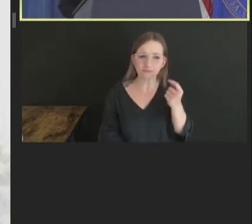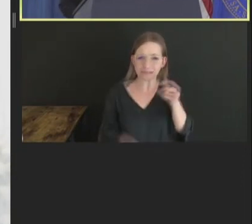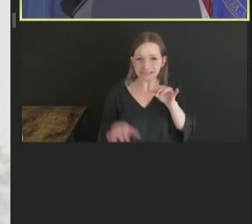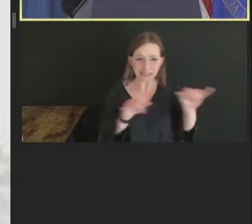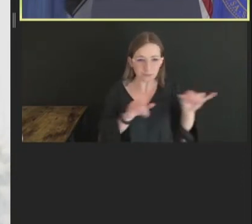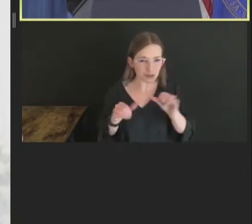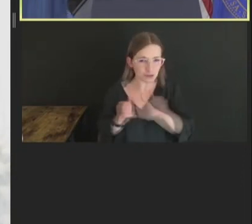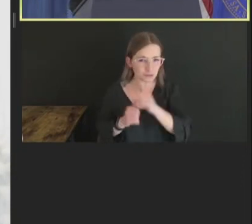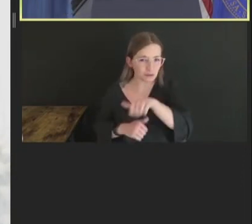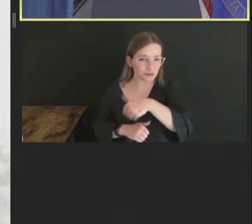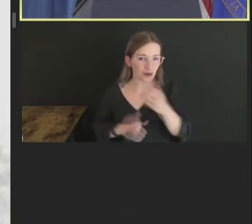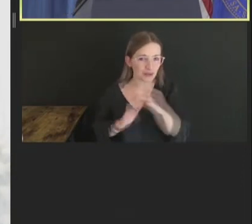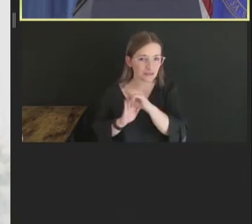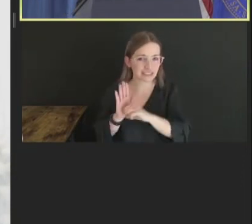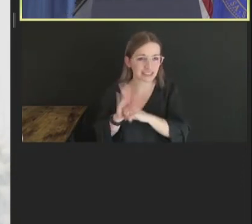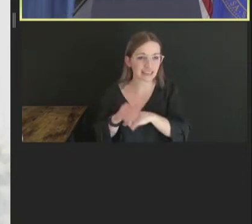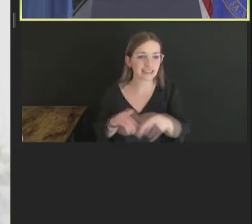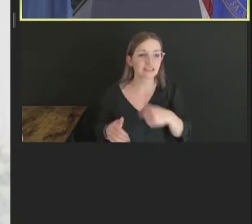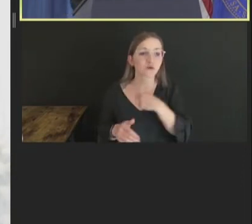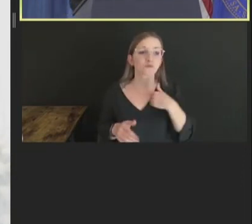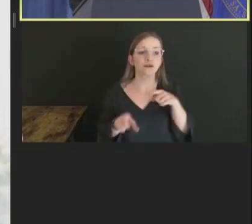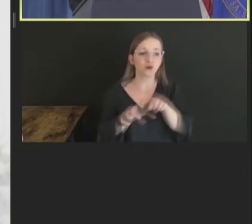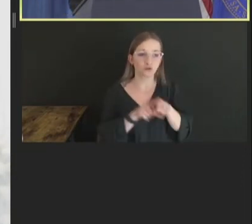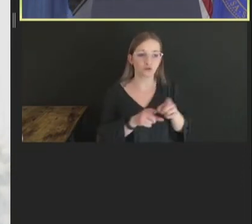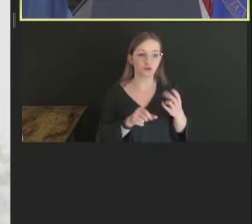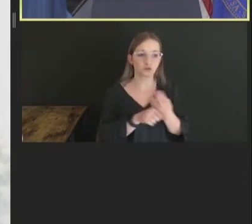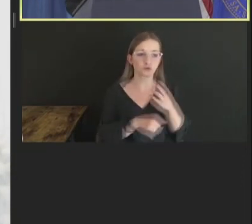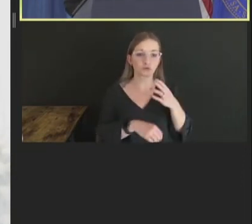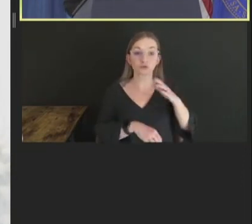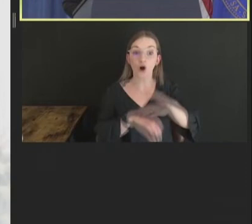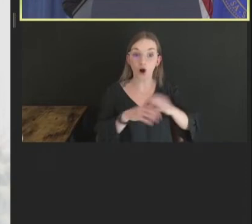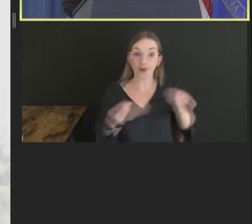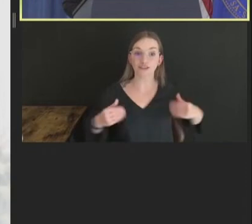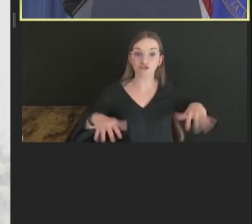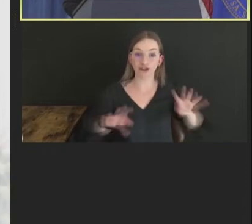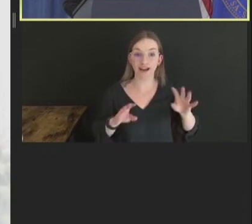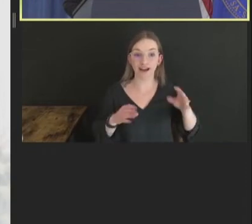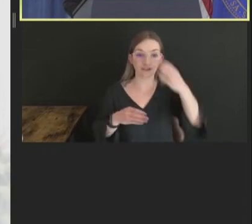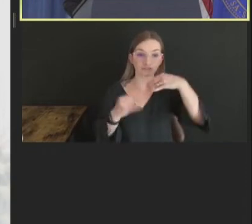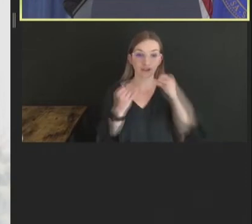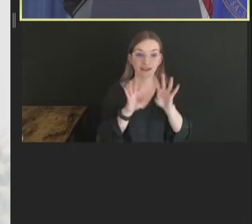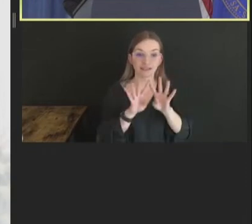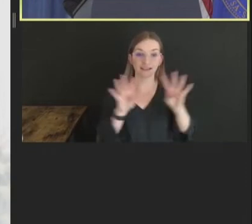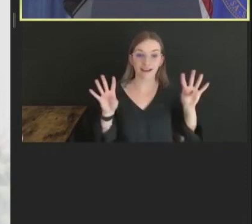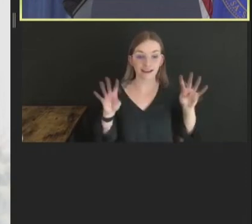mobilized on-the-ground partners. Arizona is actually where the community health worker,